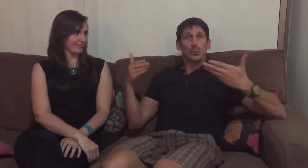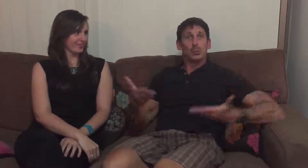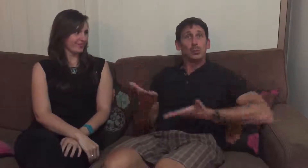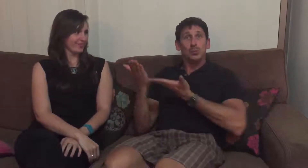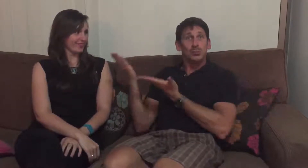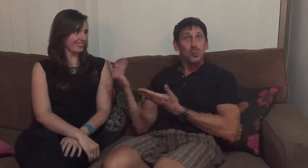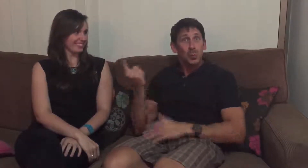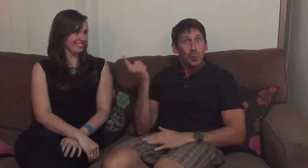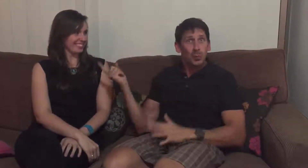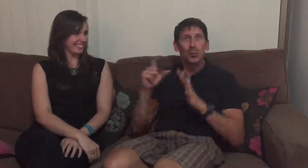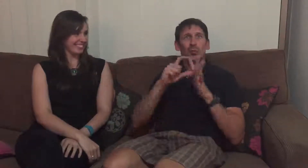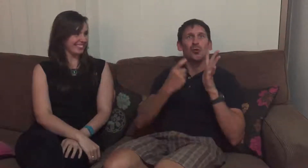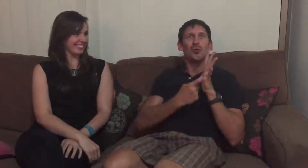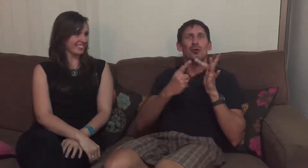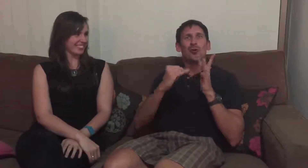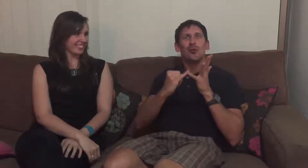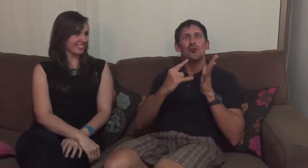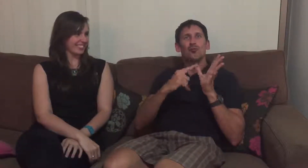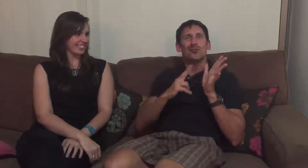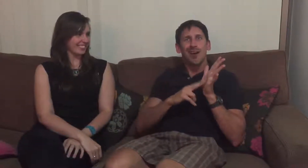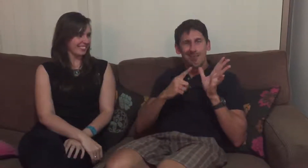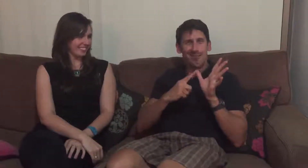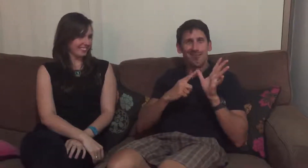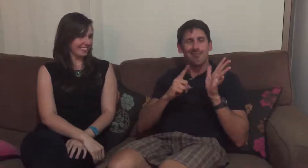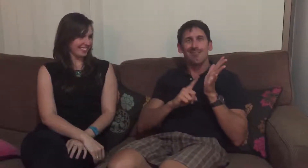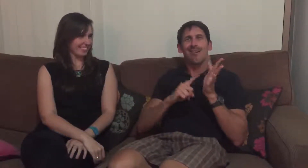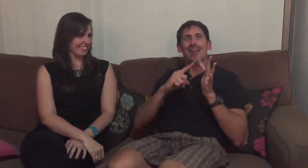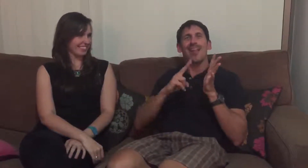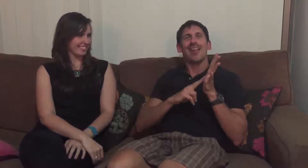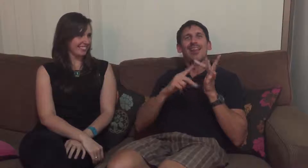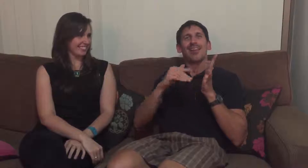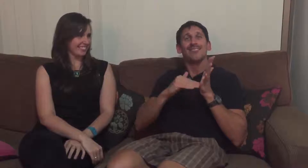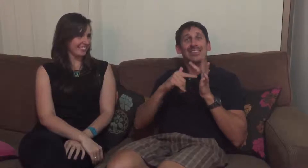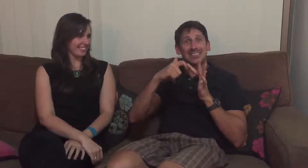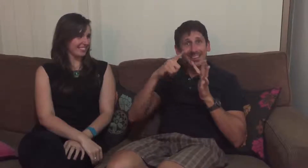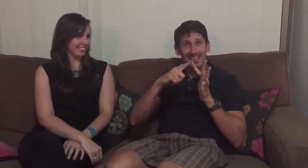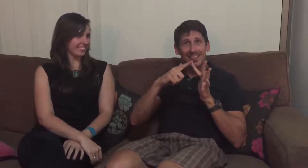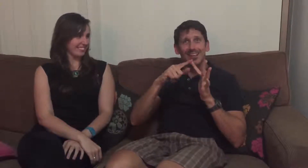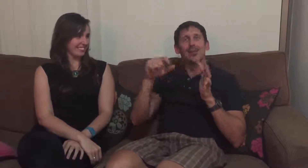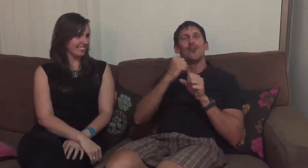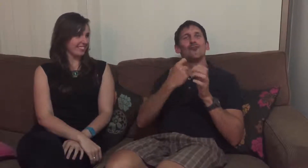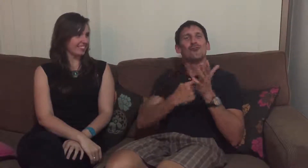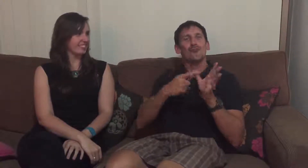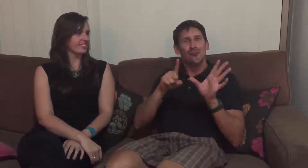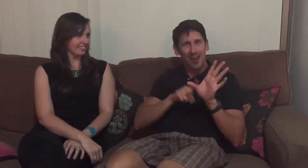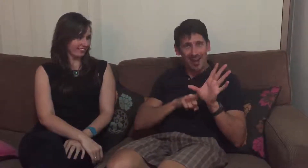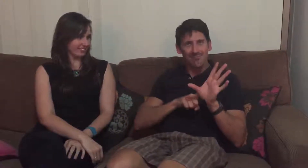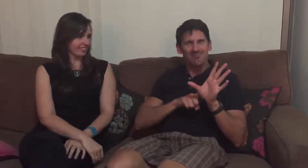to introduce you to a special person tonight - Drisana Levitzke-Gray.